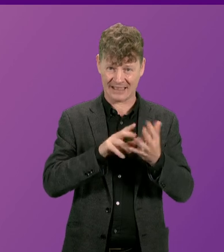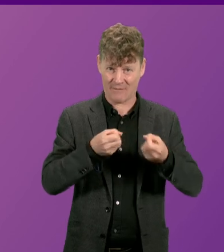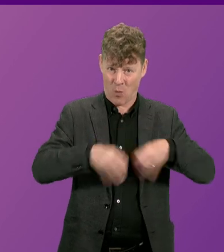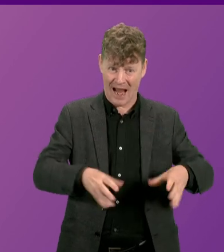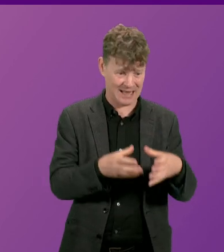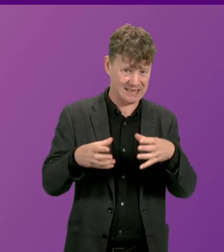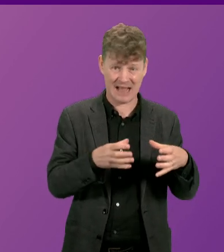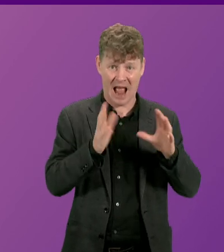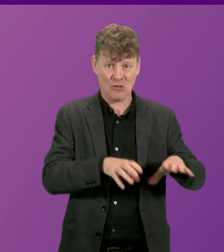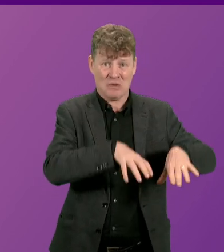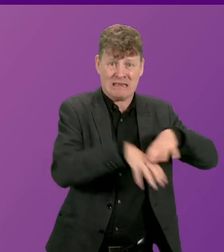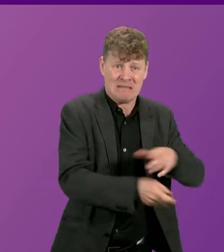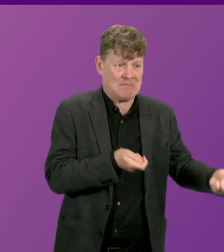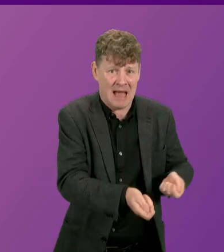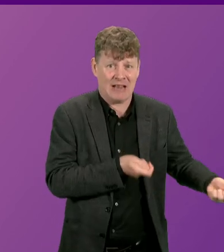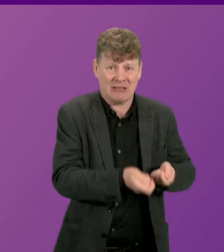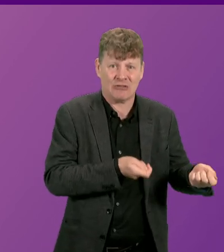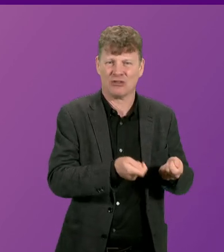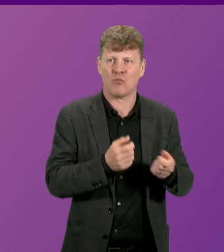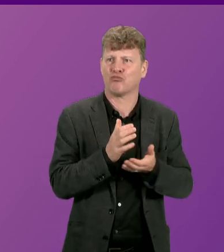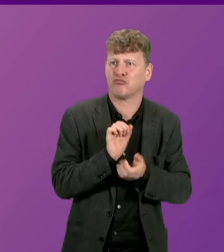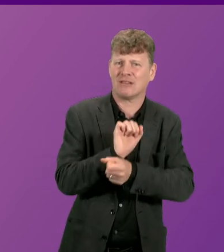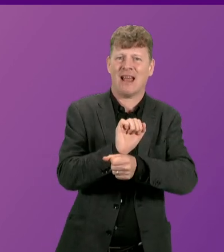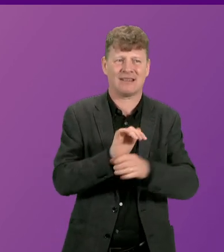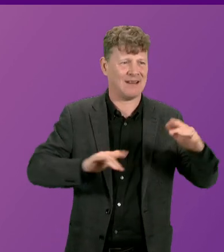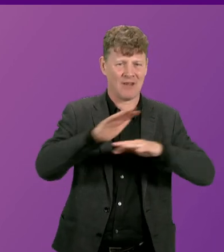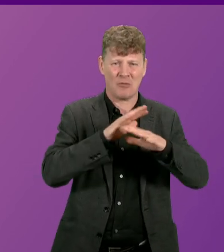many decades to protect the environment, and that requires complex and expensive